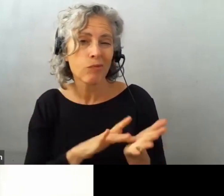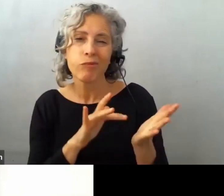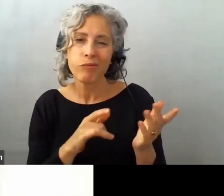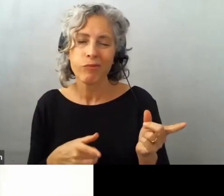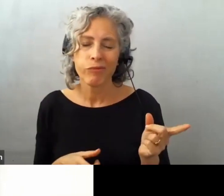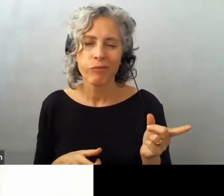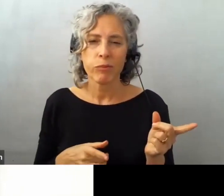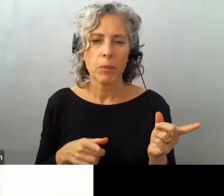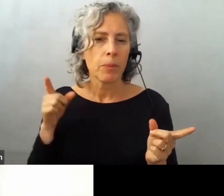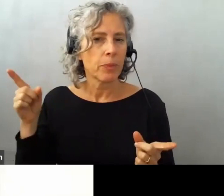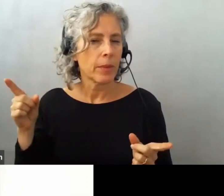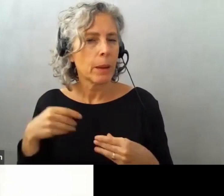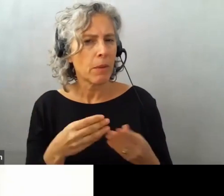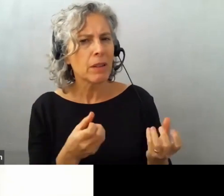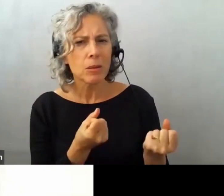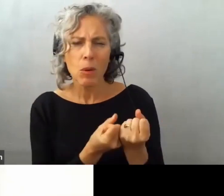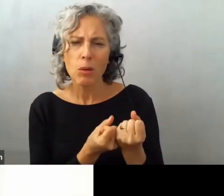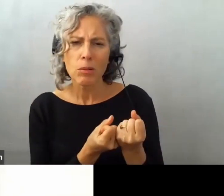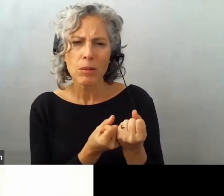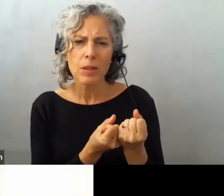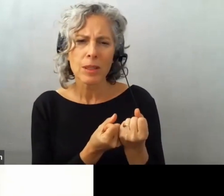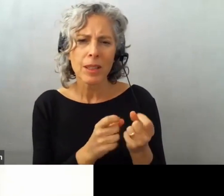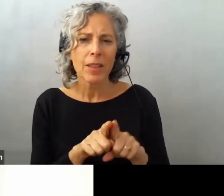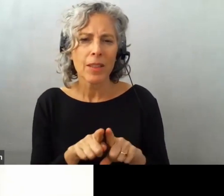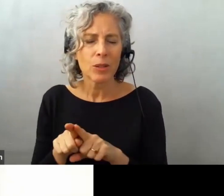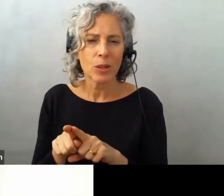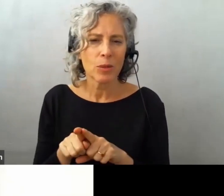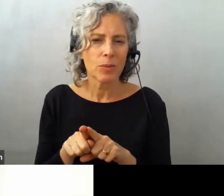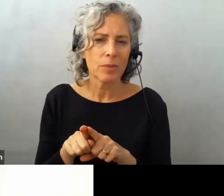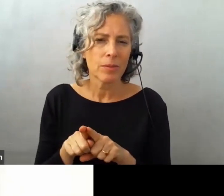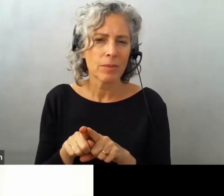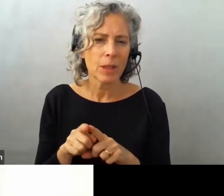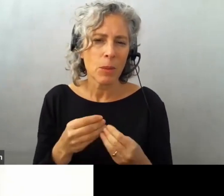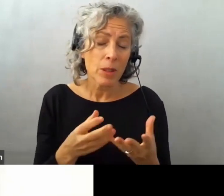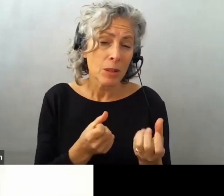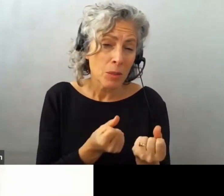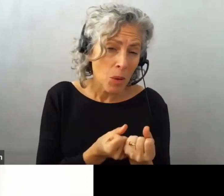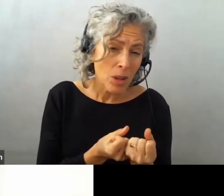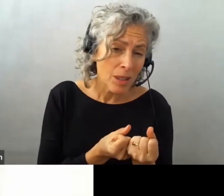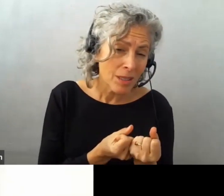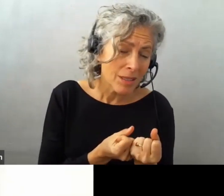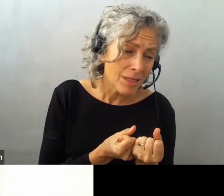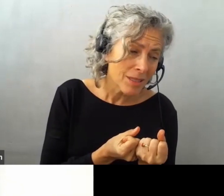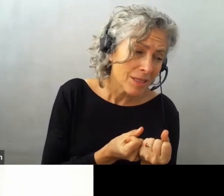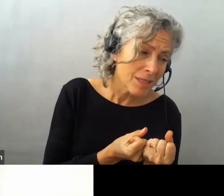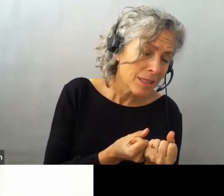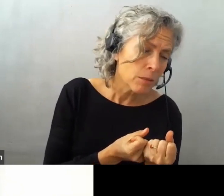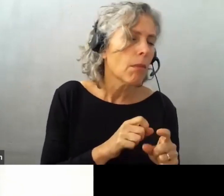who provide them support, but they also kind of, they provide them support, but it's on the condition that you do whatever